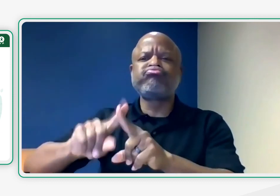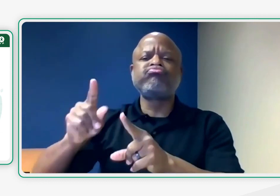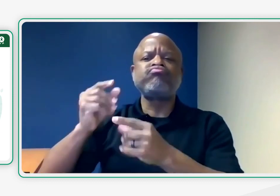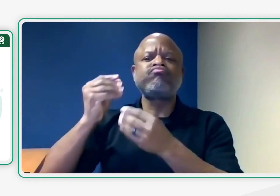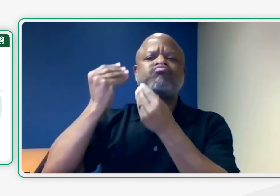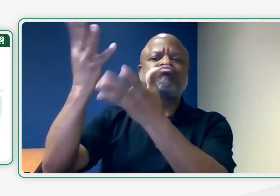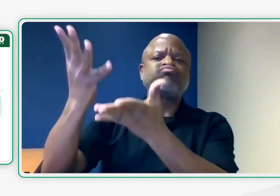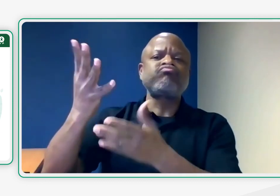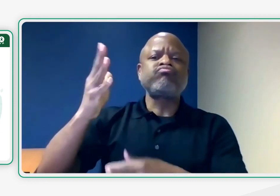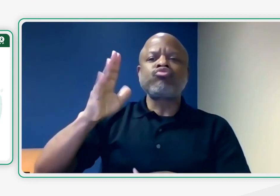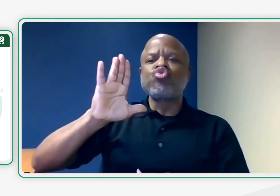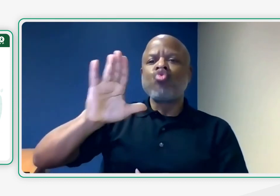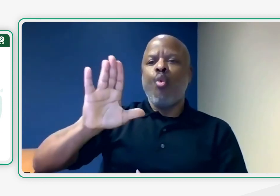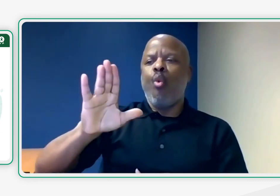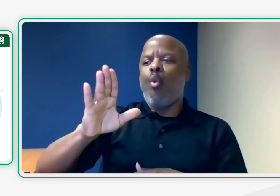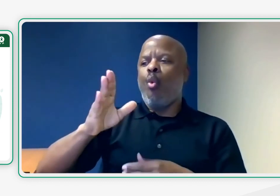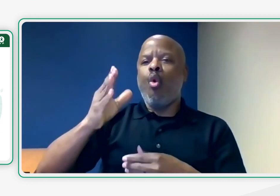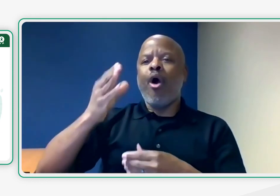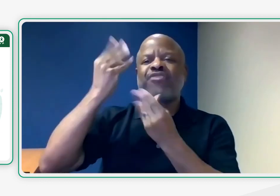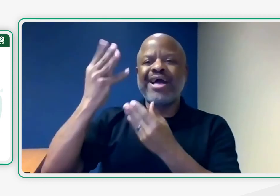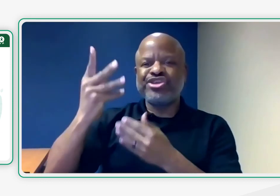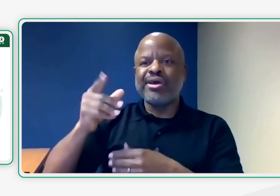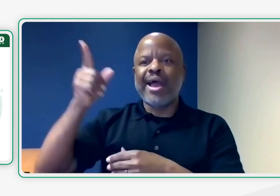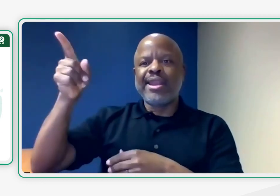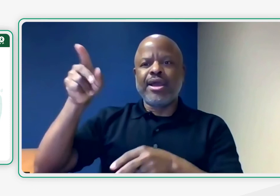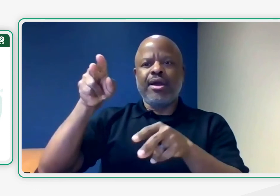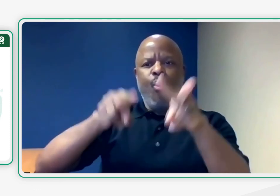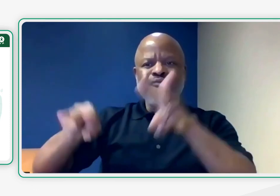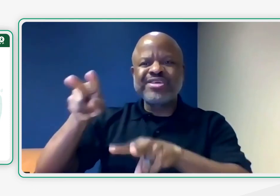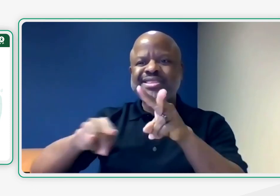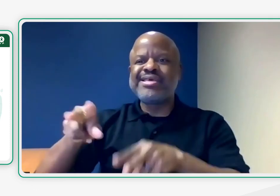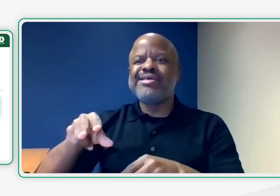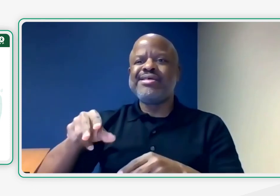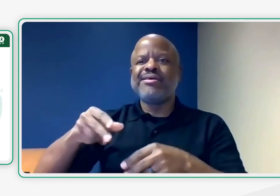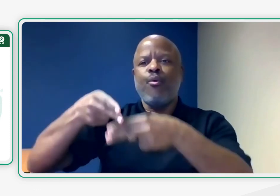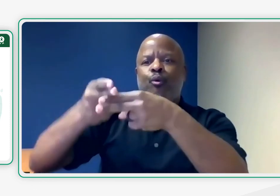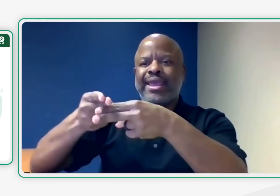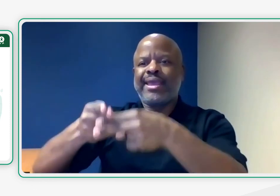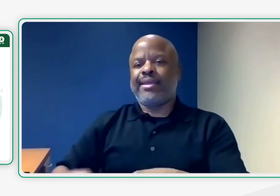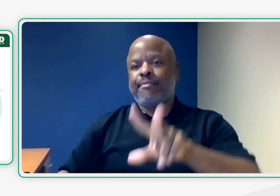lending companies, mortgage companies, and other kinds of leasing entities. This